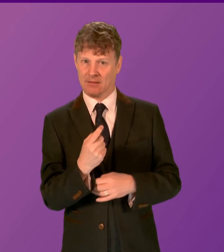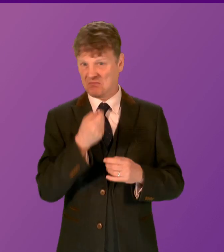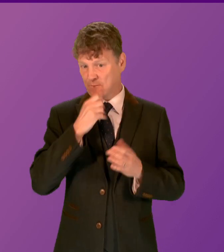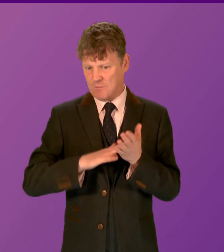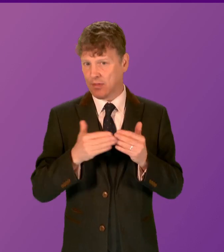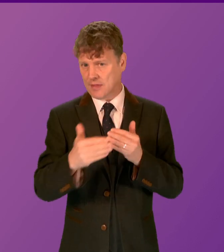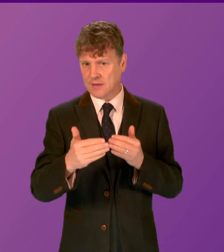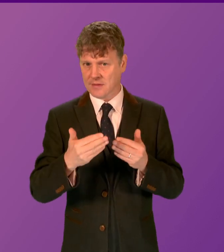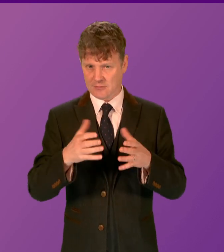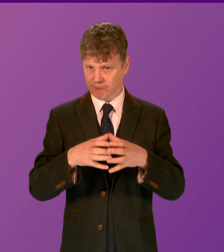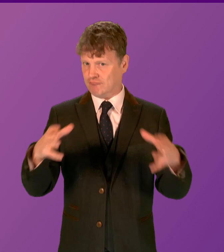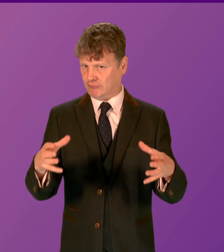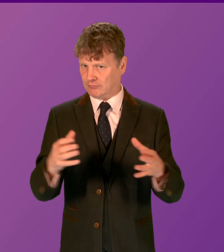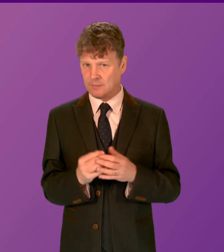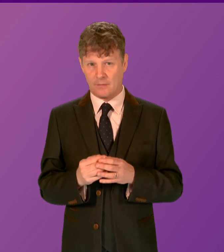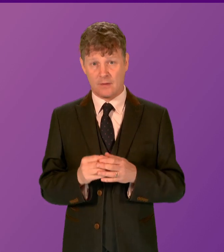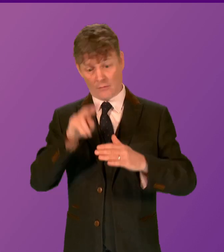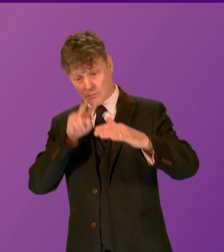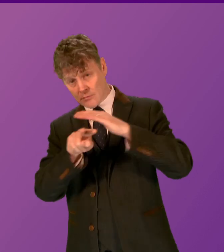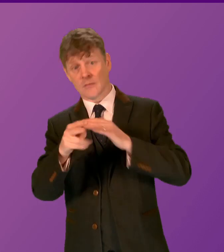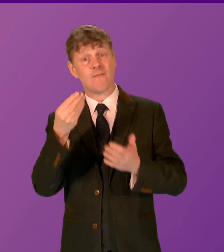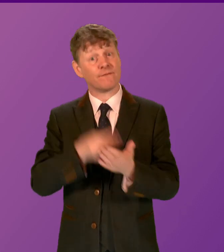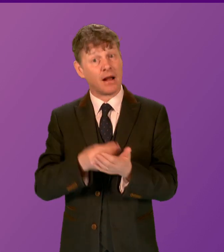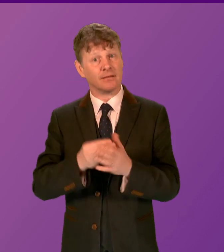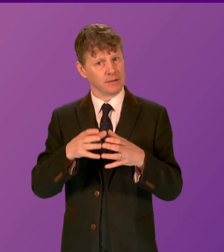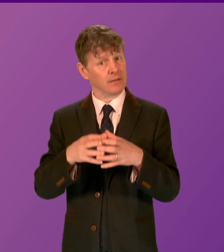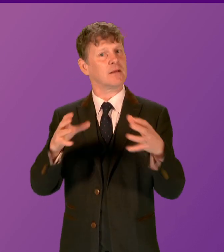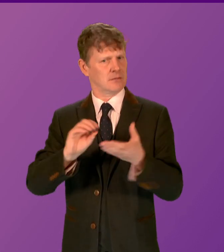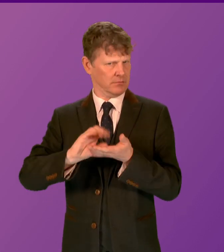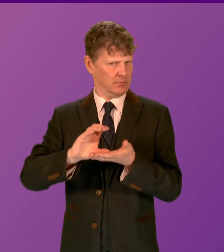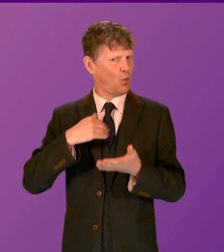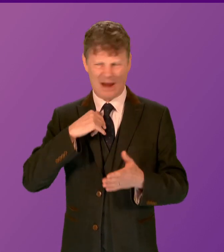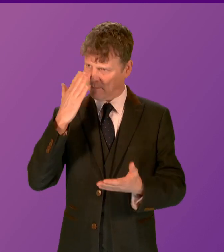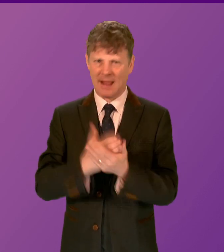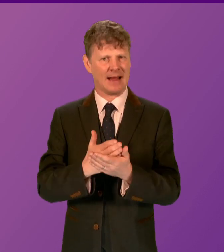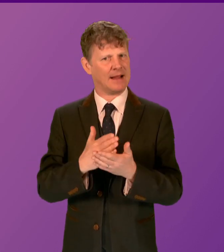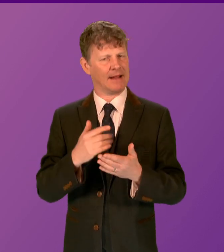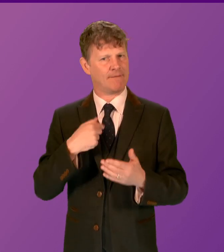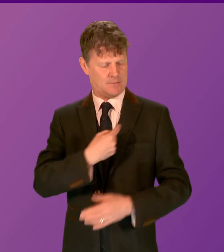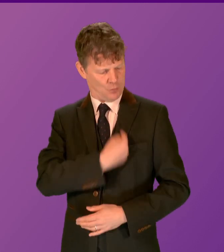We believe that we are absolutely on track, with our projected funding, to meet our commitment